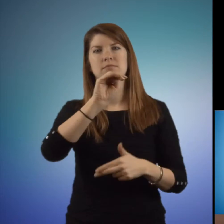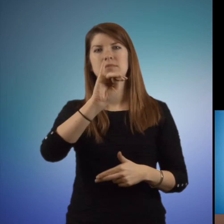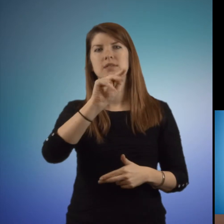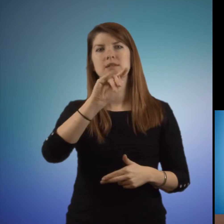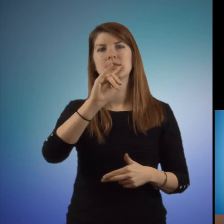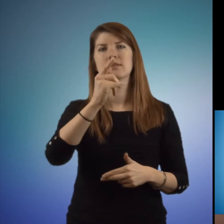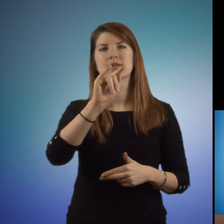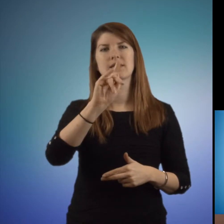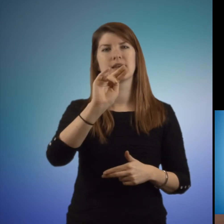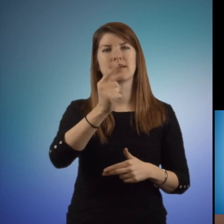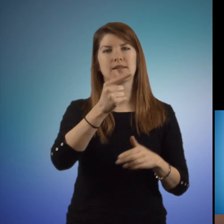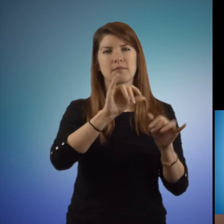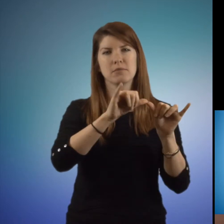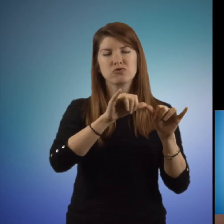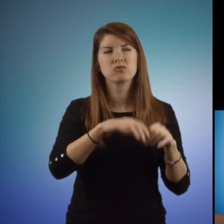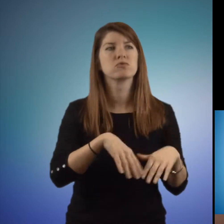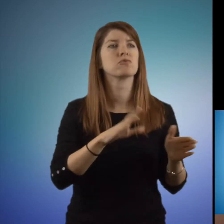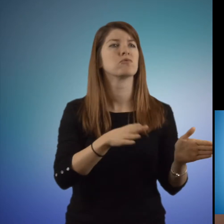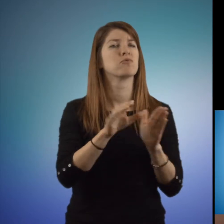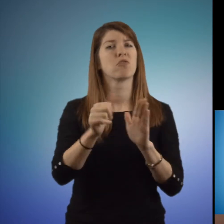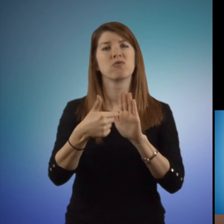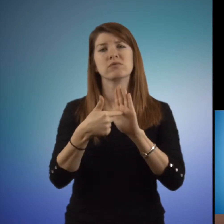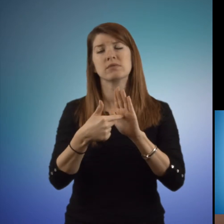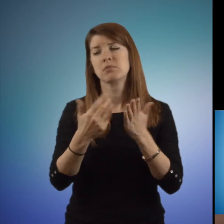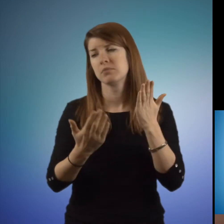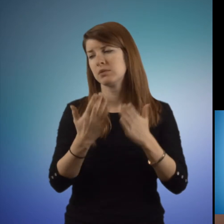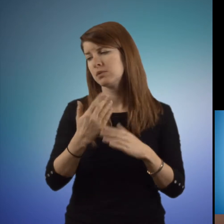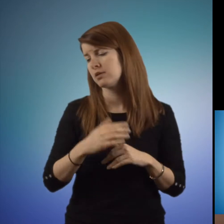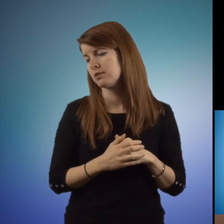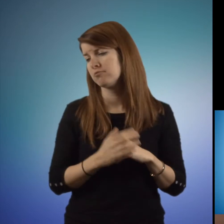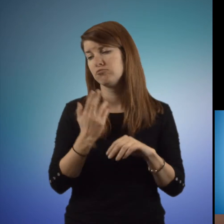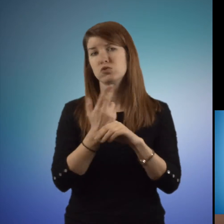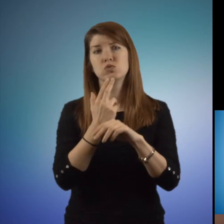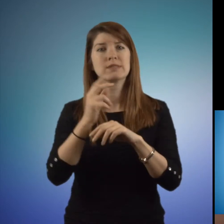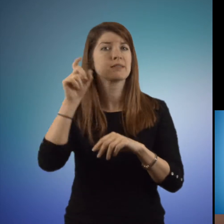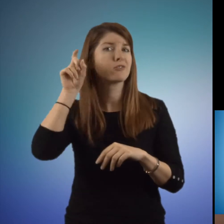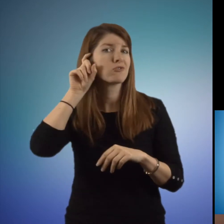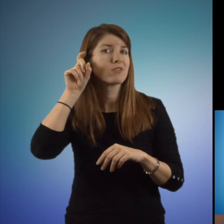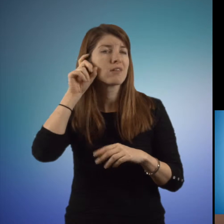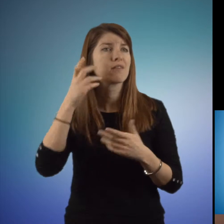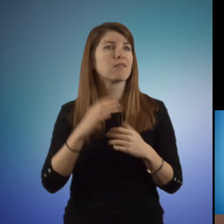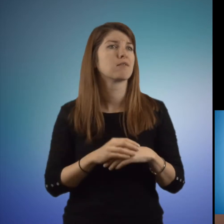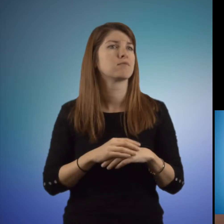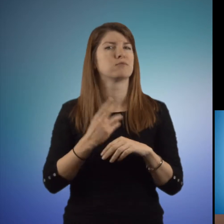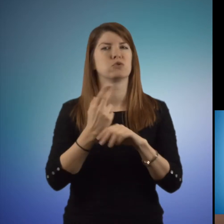Another mitigating measure could be using a hearing aid or using hearing assistive technology.